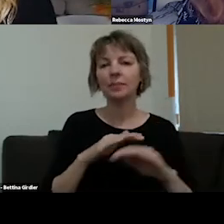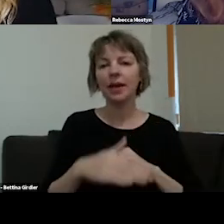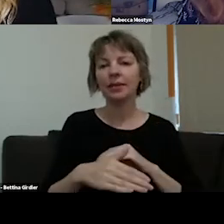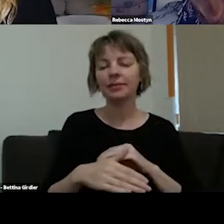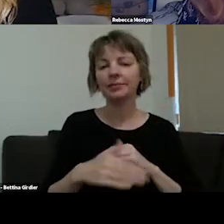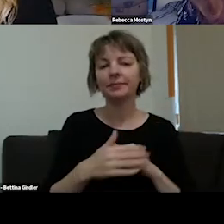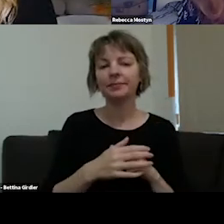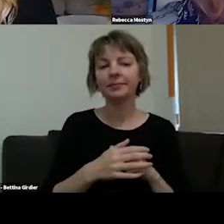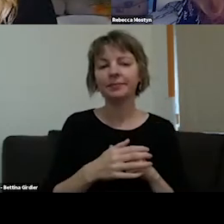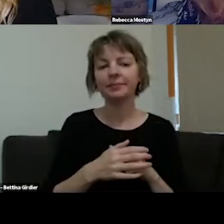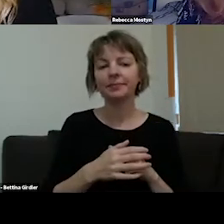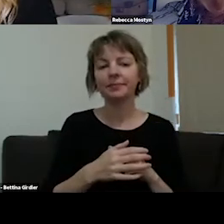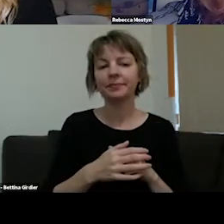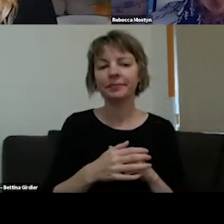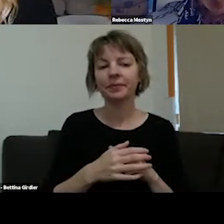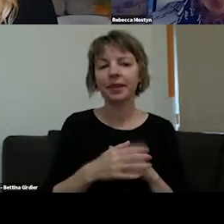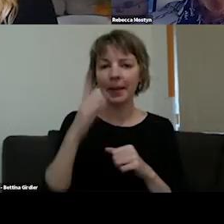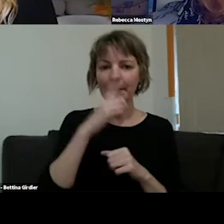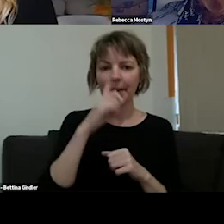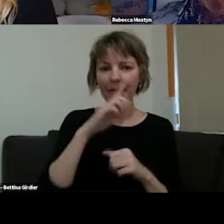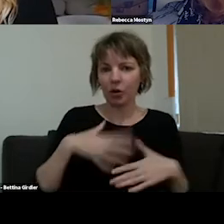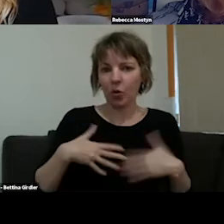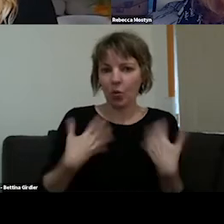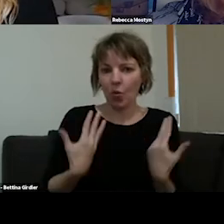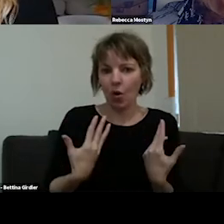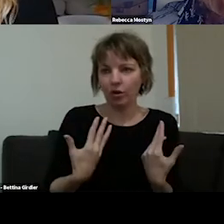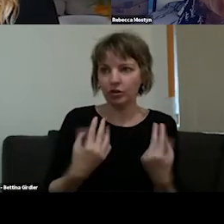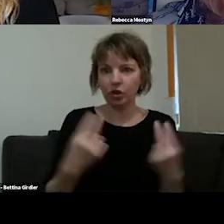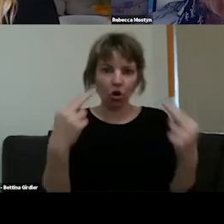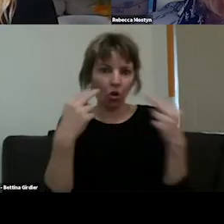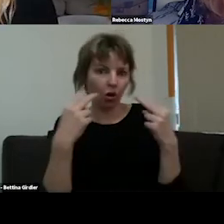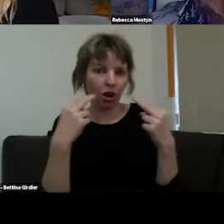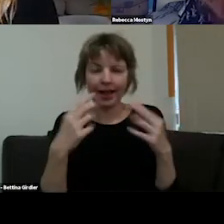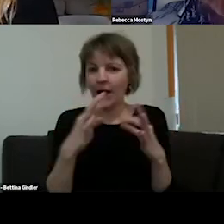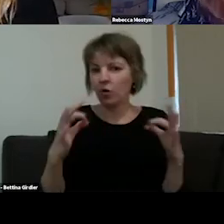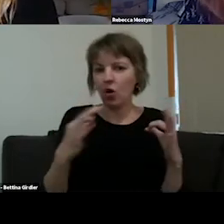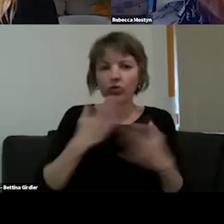to people potentially not wanting to look like they aren't OK or aren't coping.